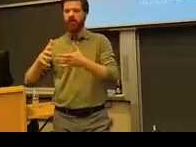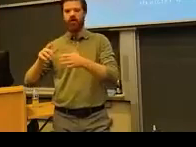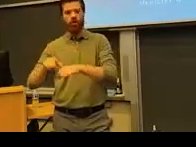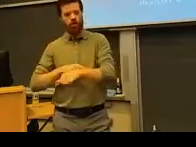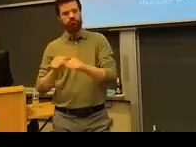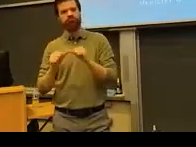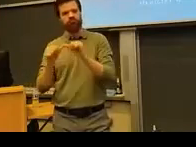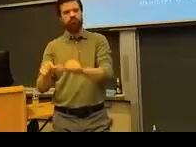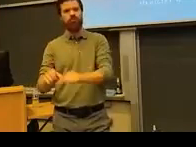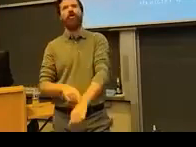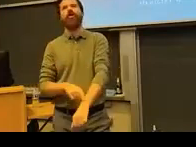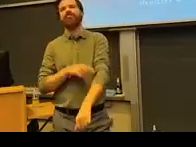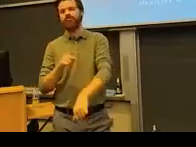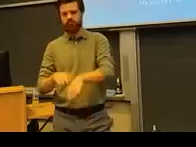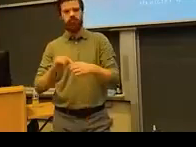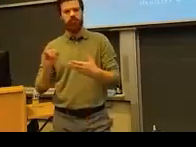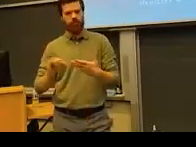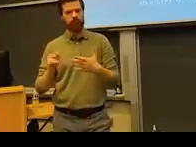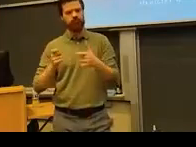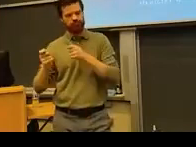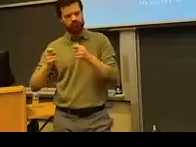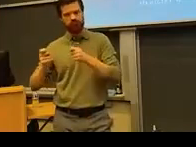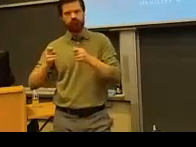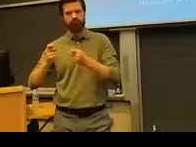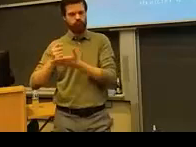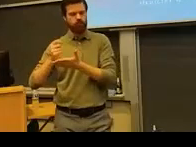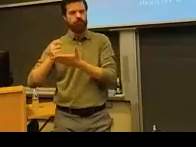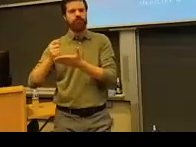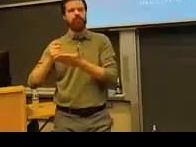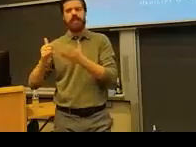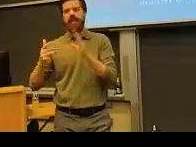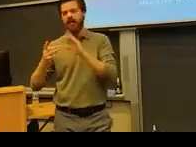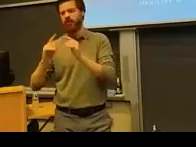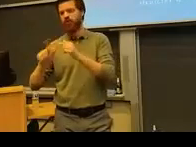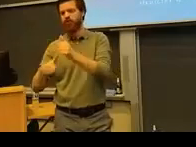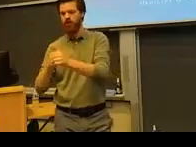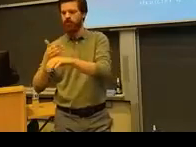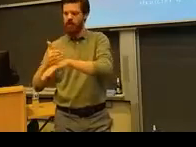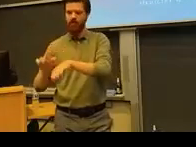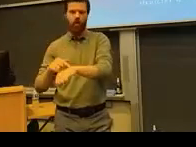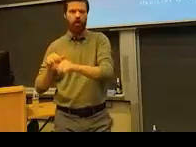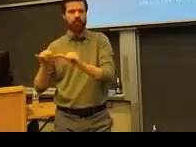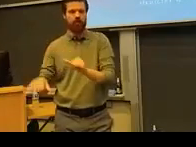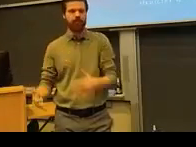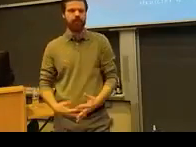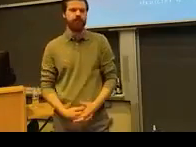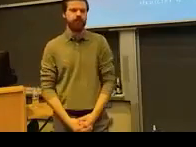a really long period of time and uh be connecting to followup after a long stay in in total we've